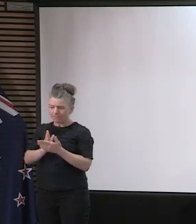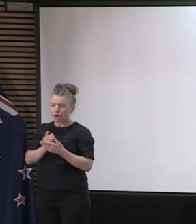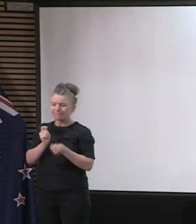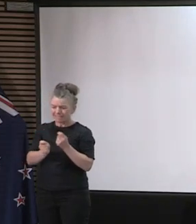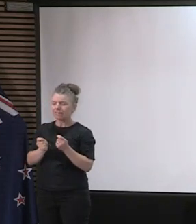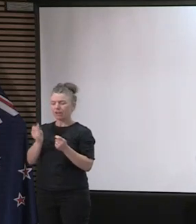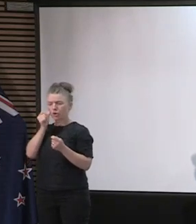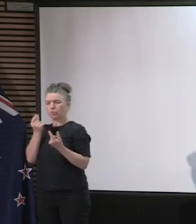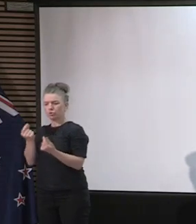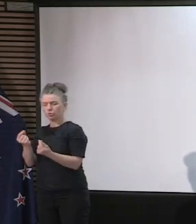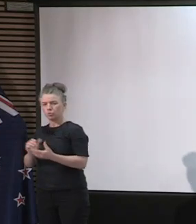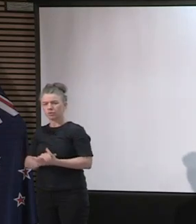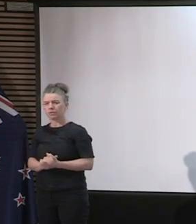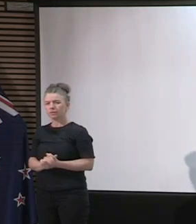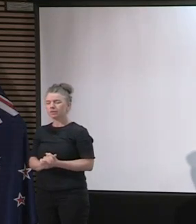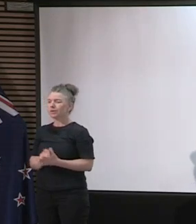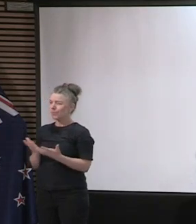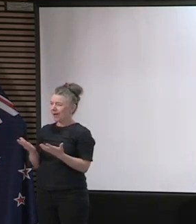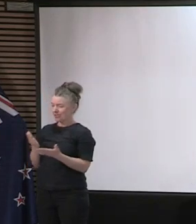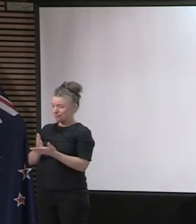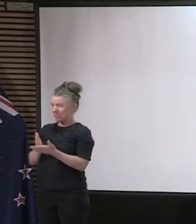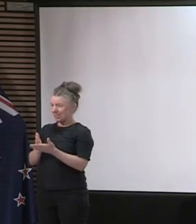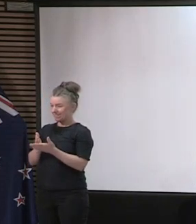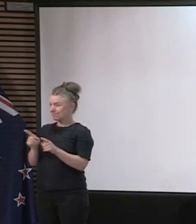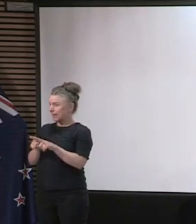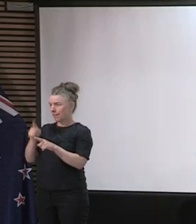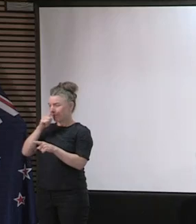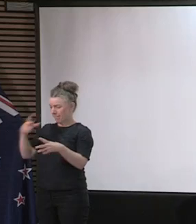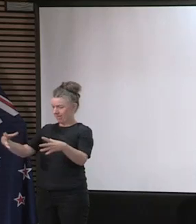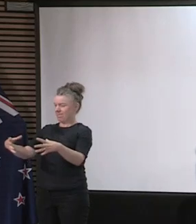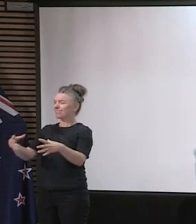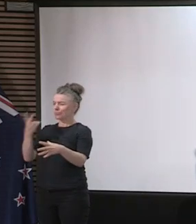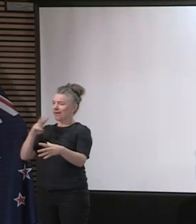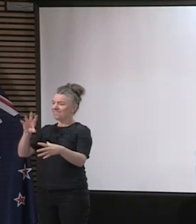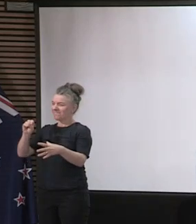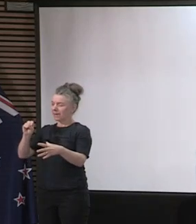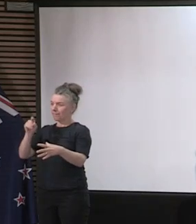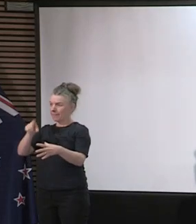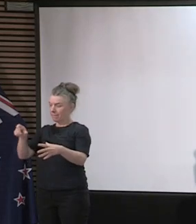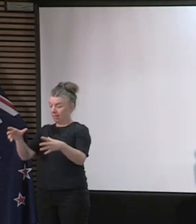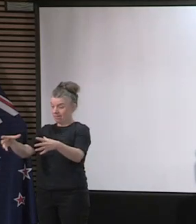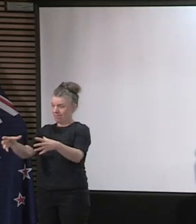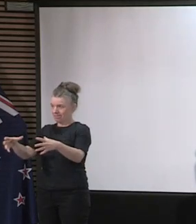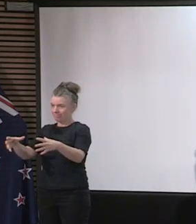Whether I that have not been -- why have they not been held in isolation?